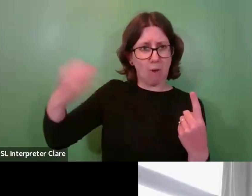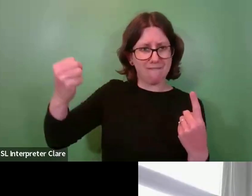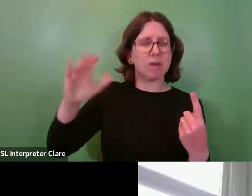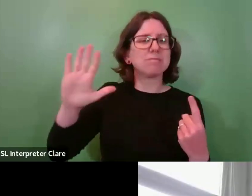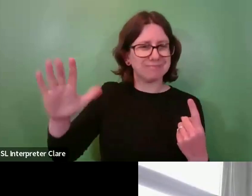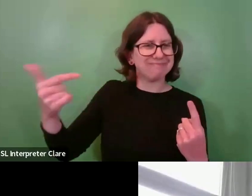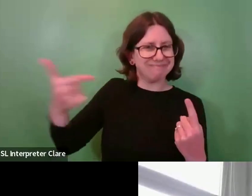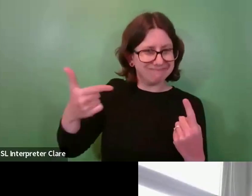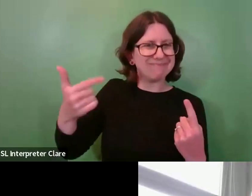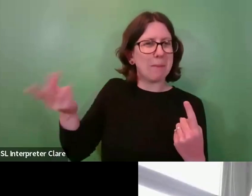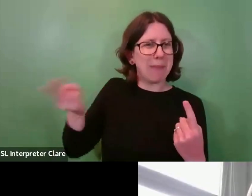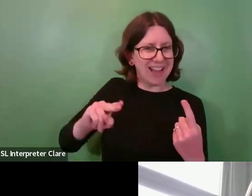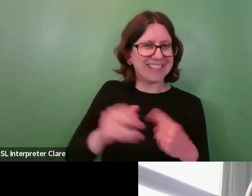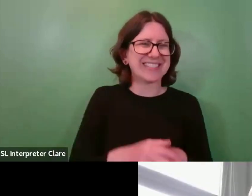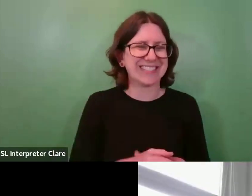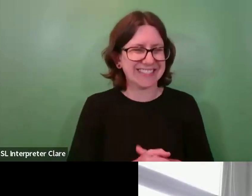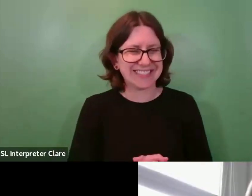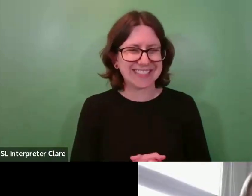Hopefully it will come back. Perfect.